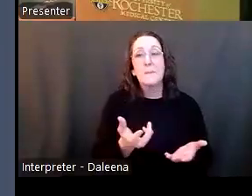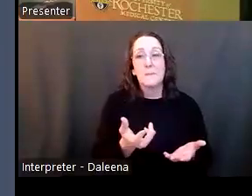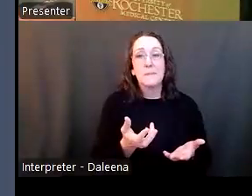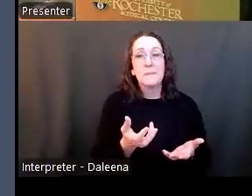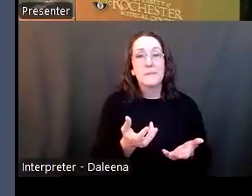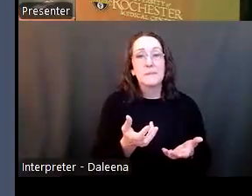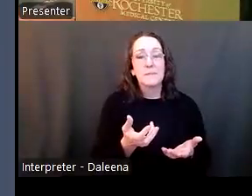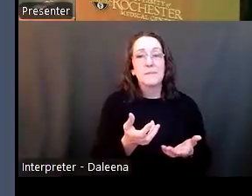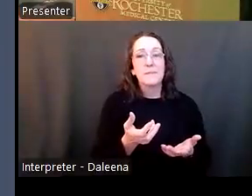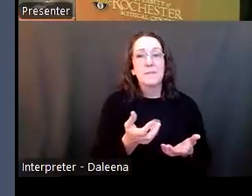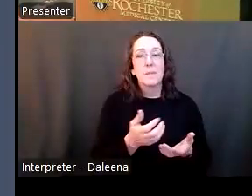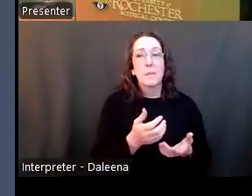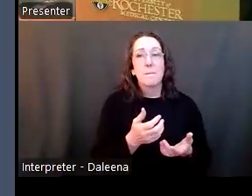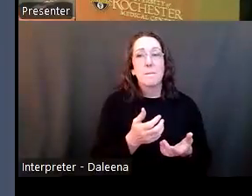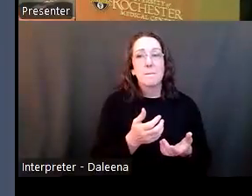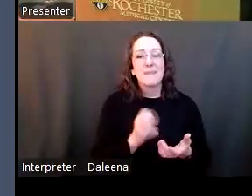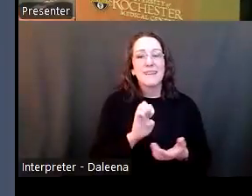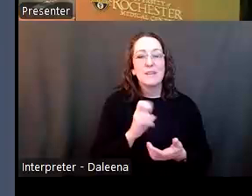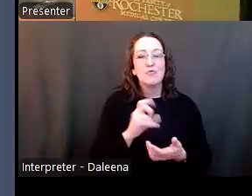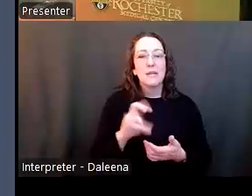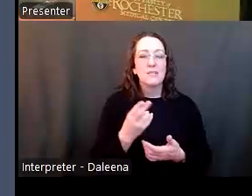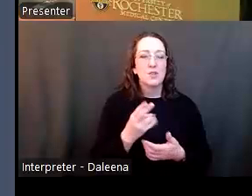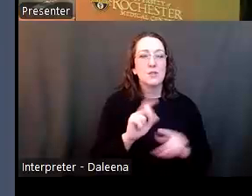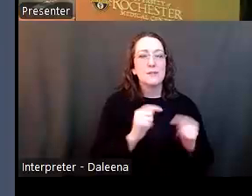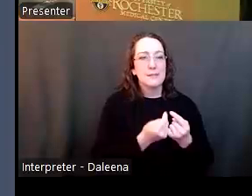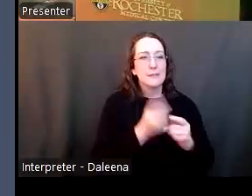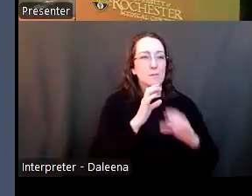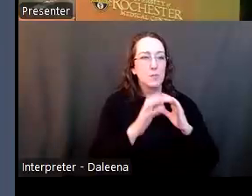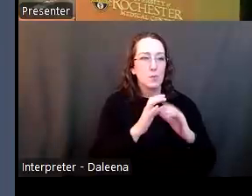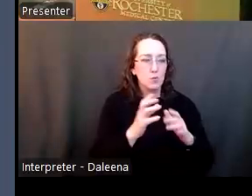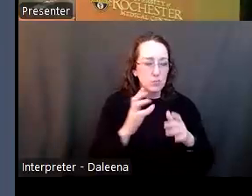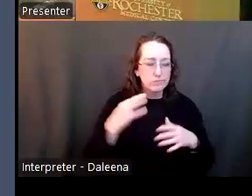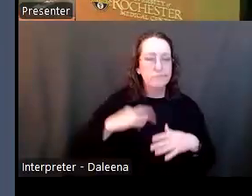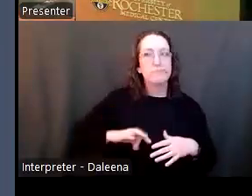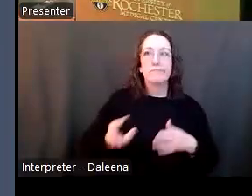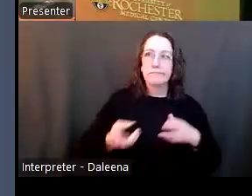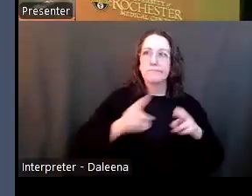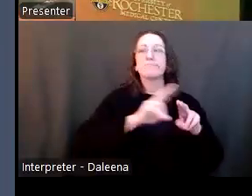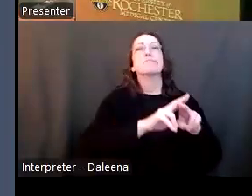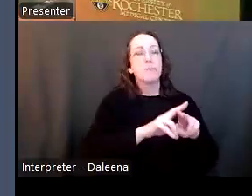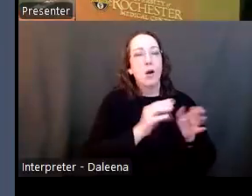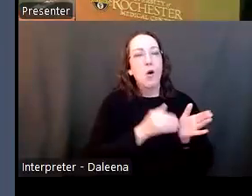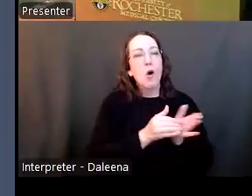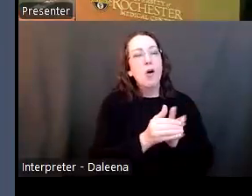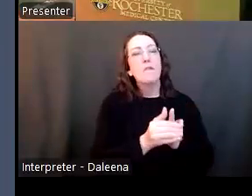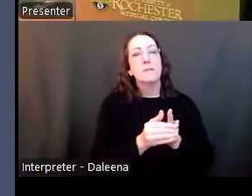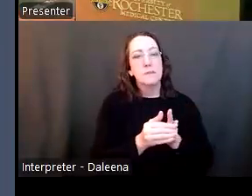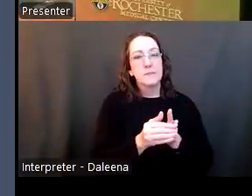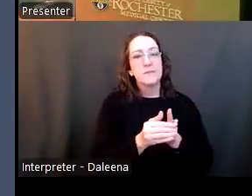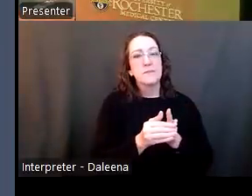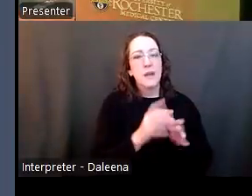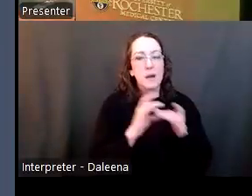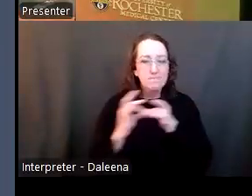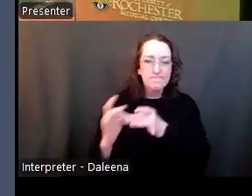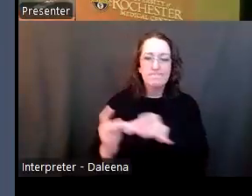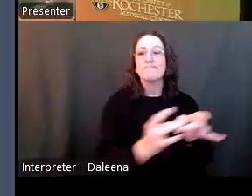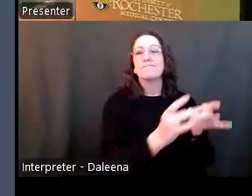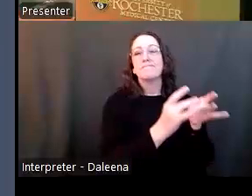with is uh the enriched team communication I feel like we are often um a cohesive person